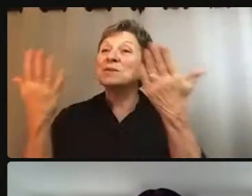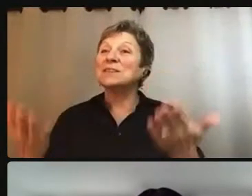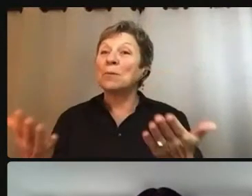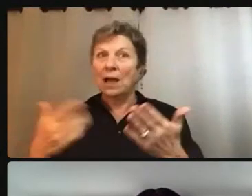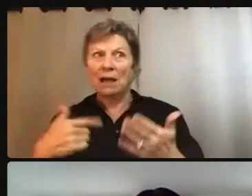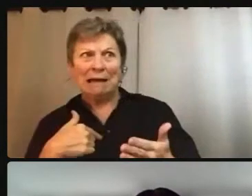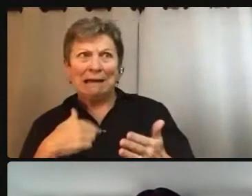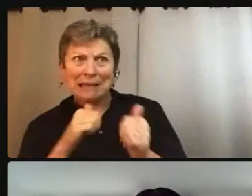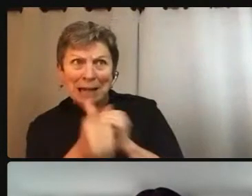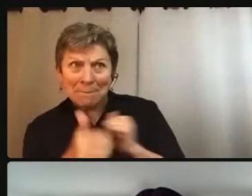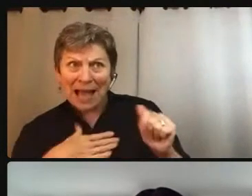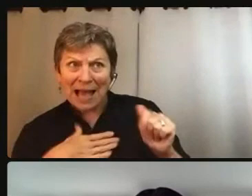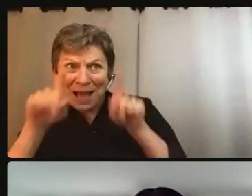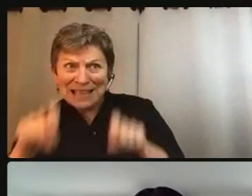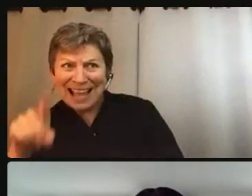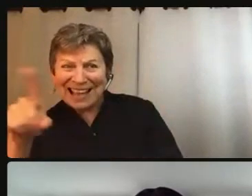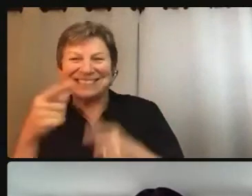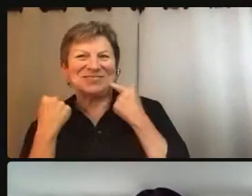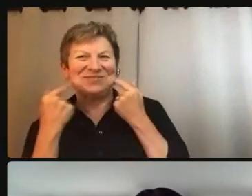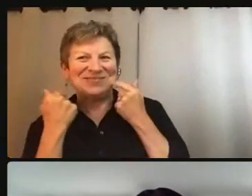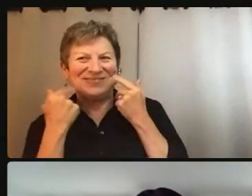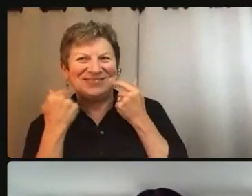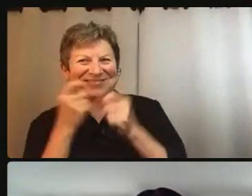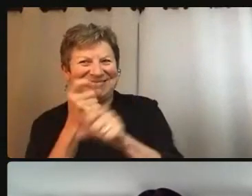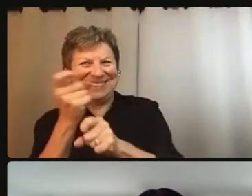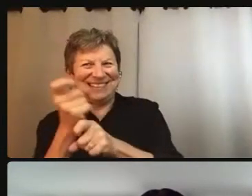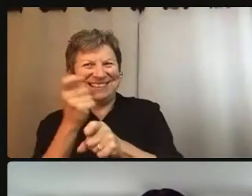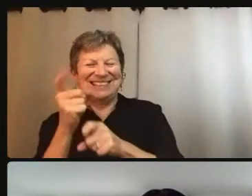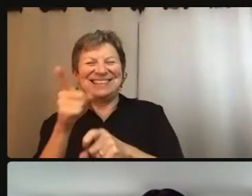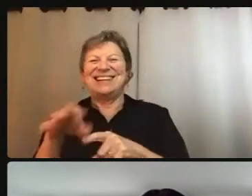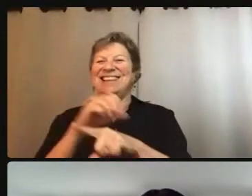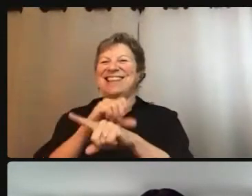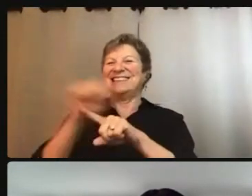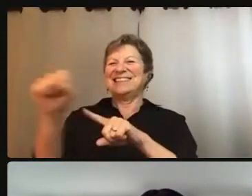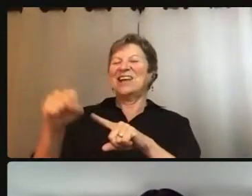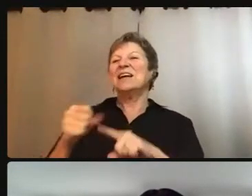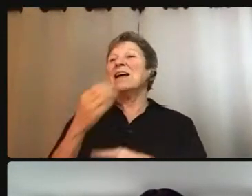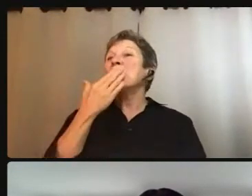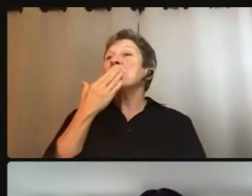FOR TODAY. AND I REALLY APPRECIATE YOUR